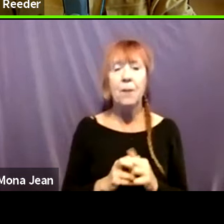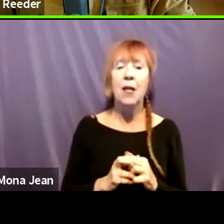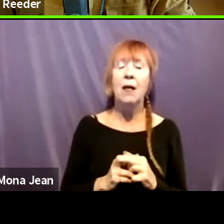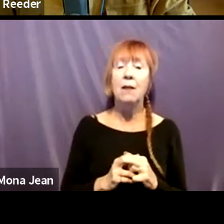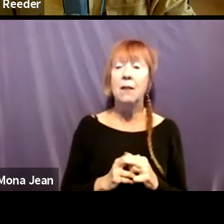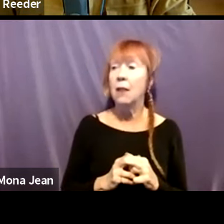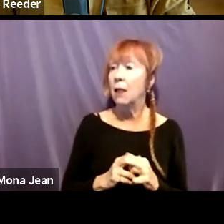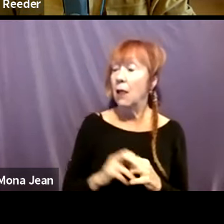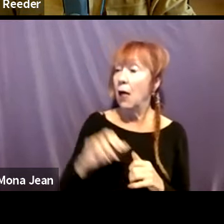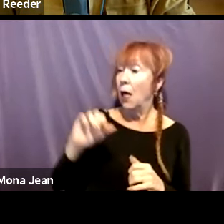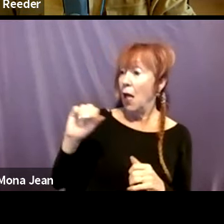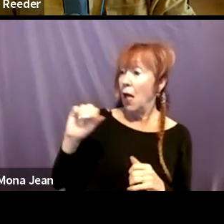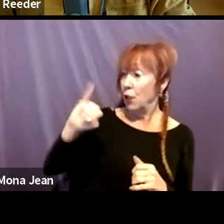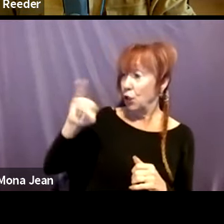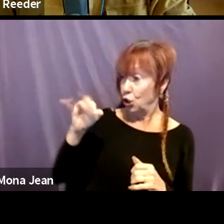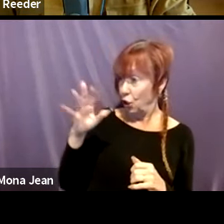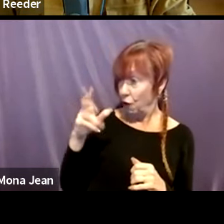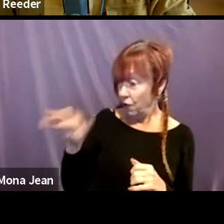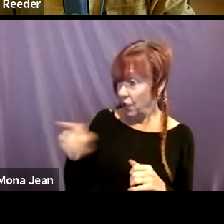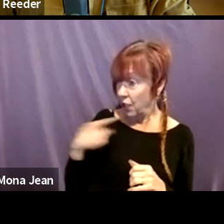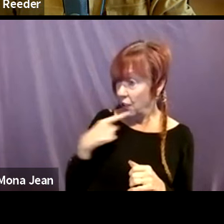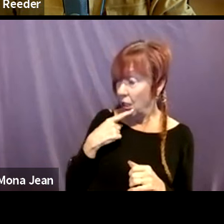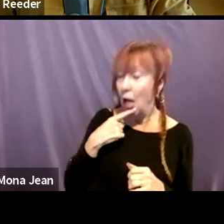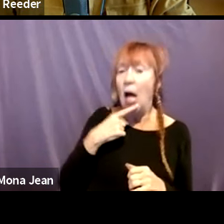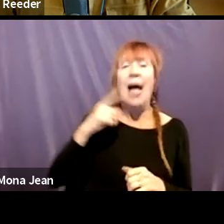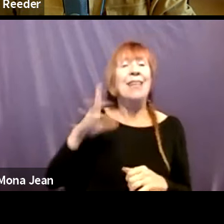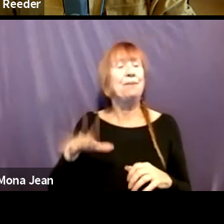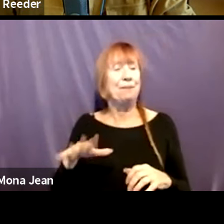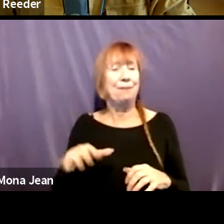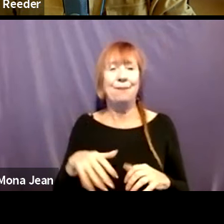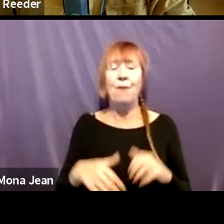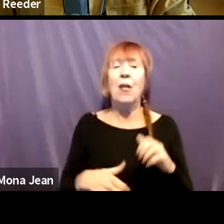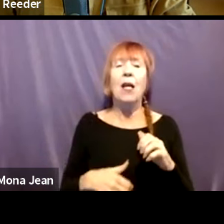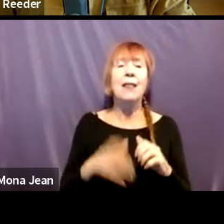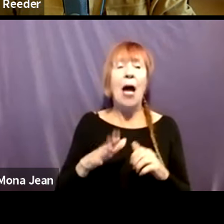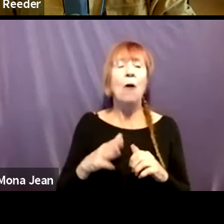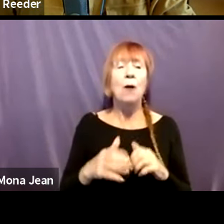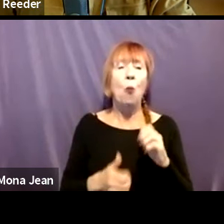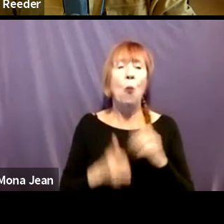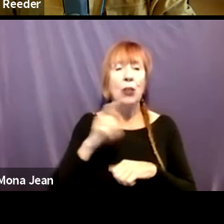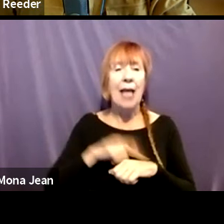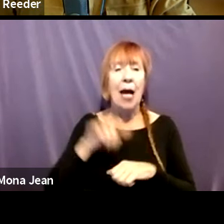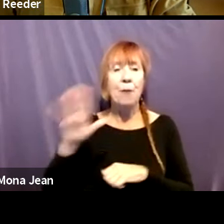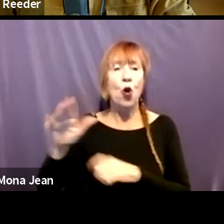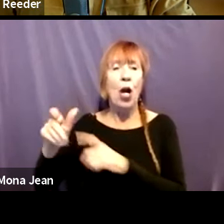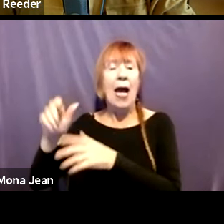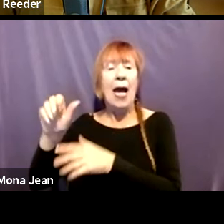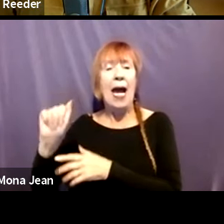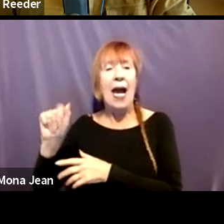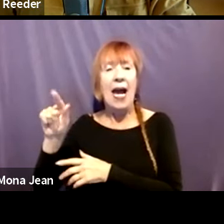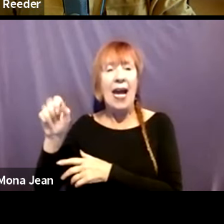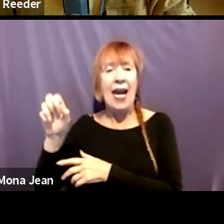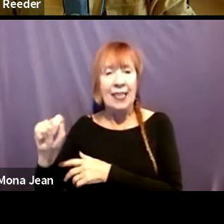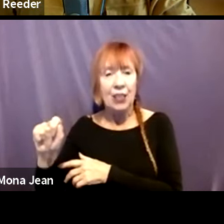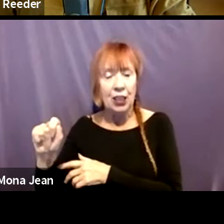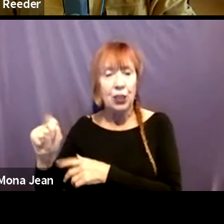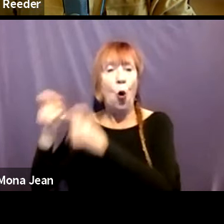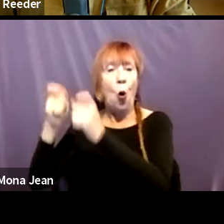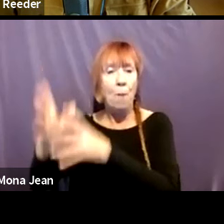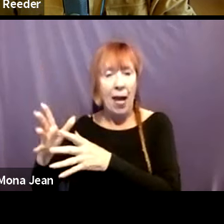add something? Yeah, I was gonna say, usually, 'cause your agent or manager will kind of set up pitches, so they kind of, the people know kind of what you're bringing in there.